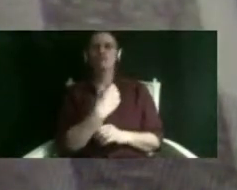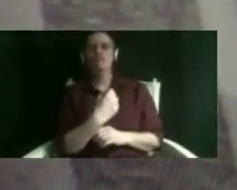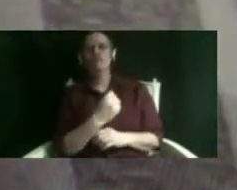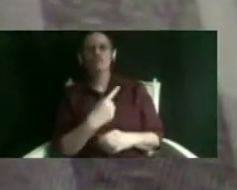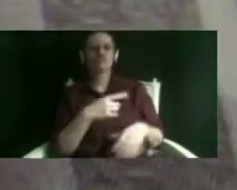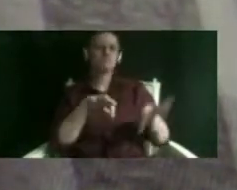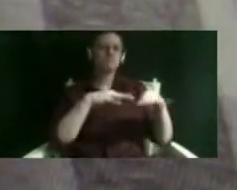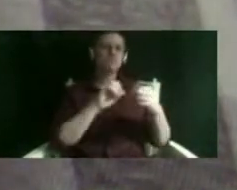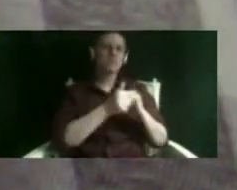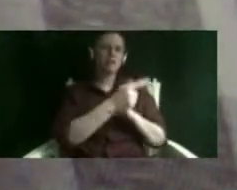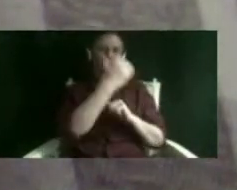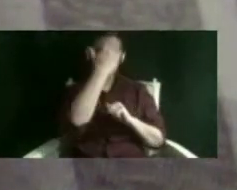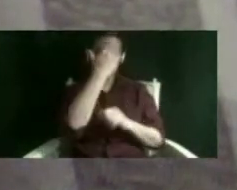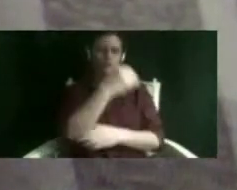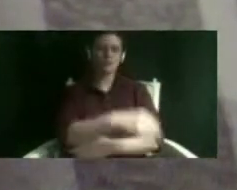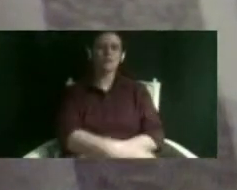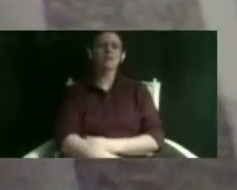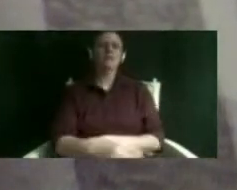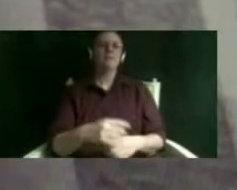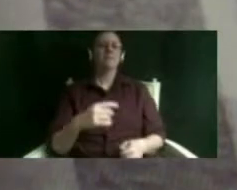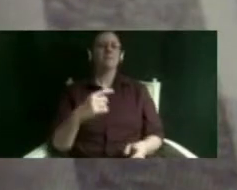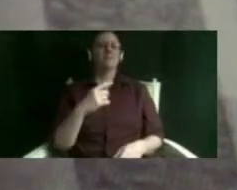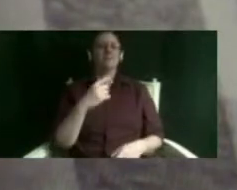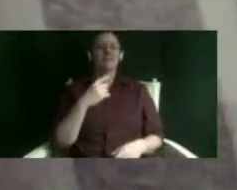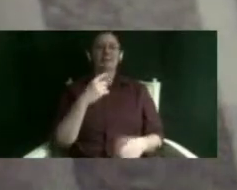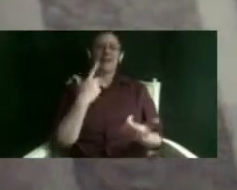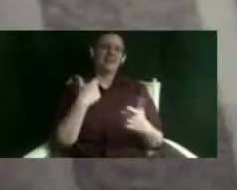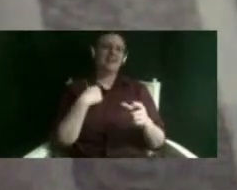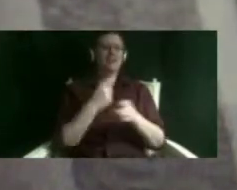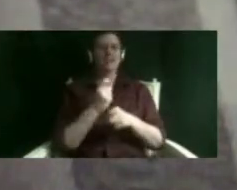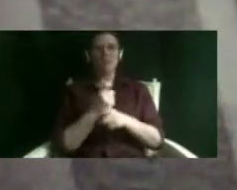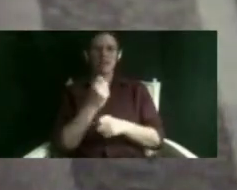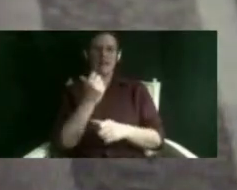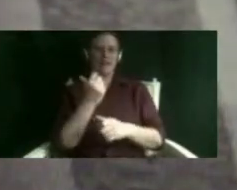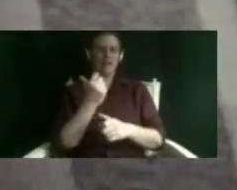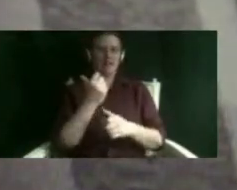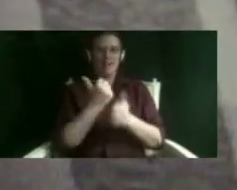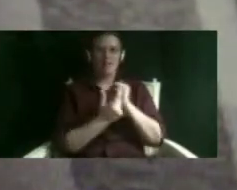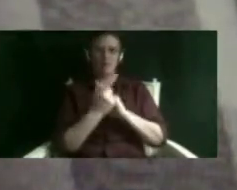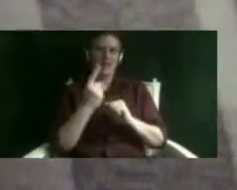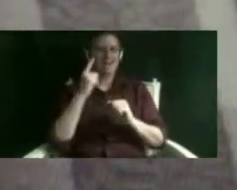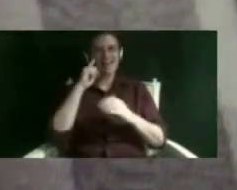everyone kind of has their magic checklist of like these are the ways that i know and everyone's